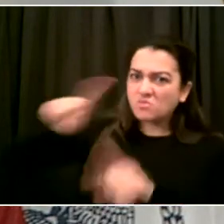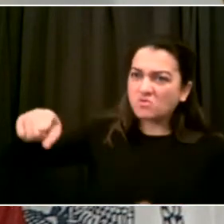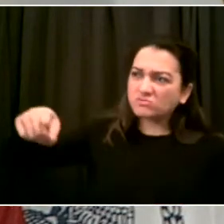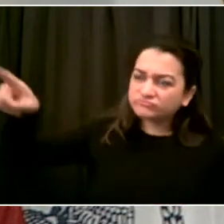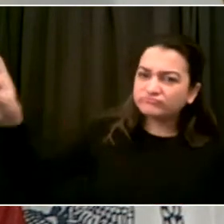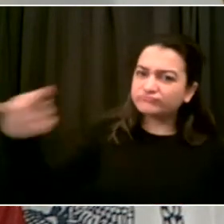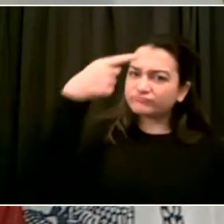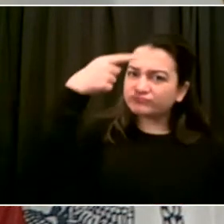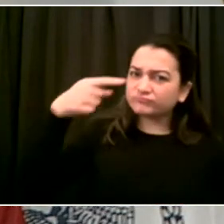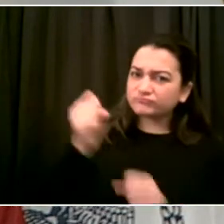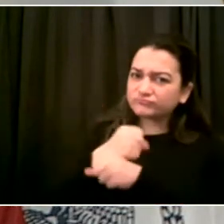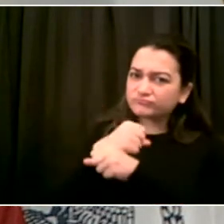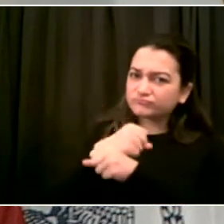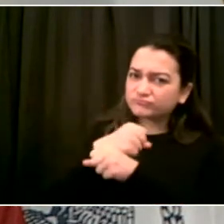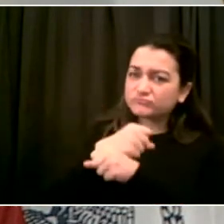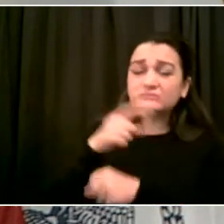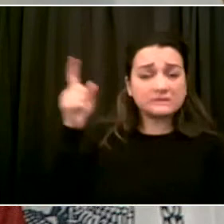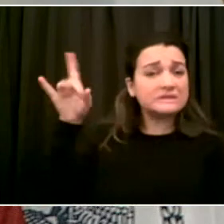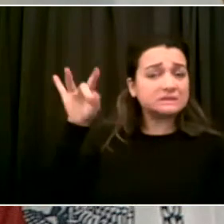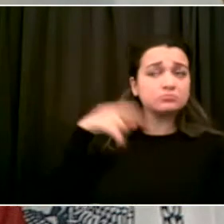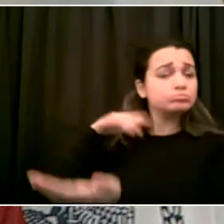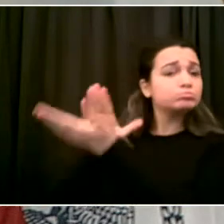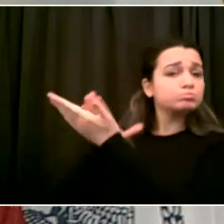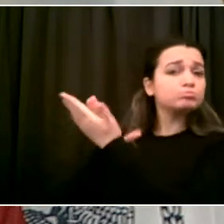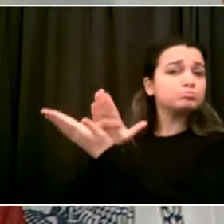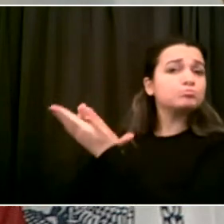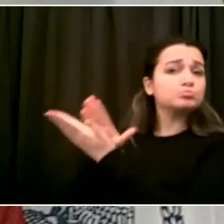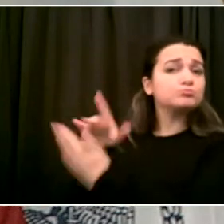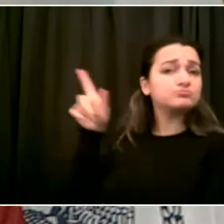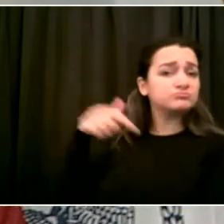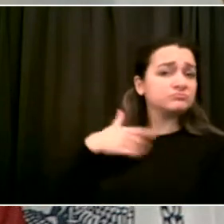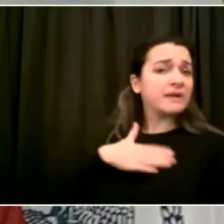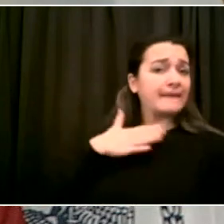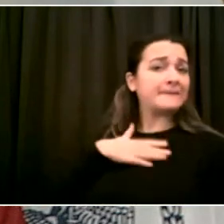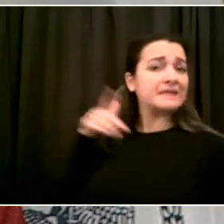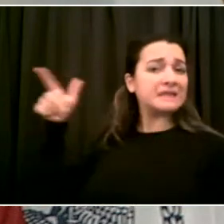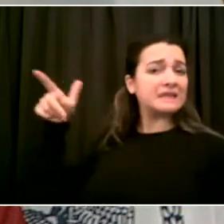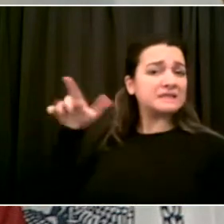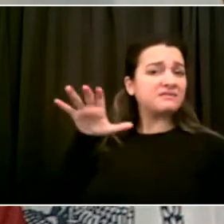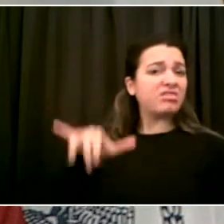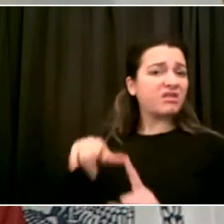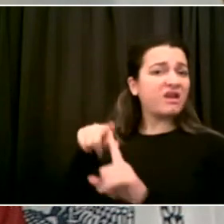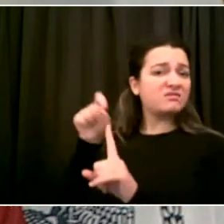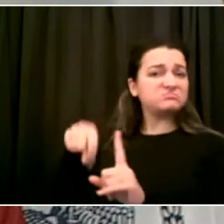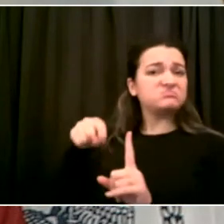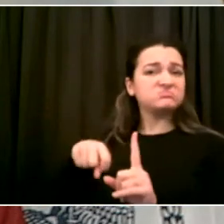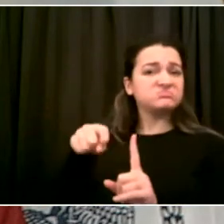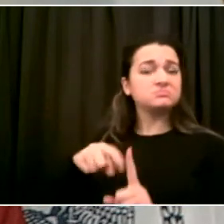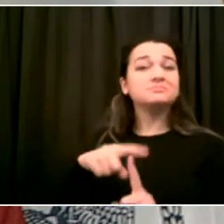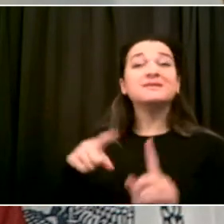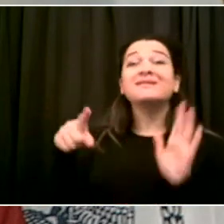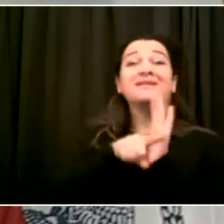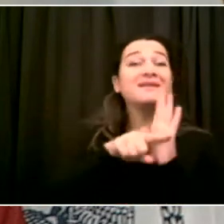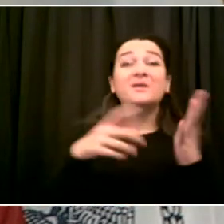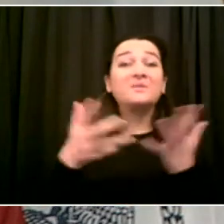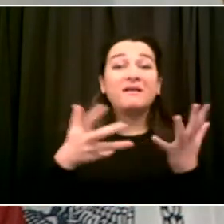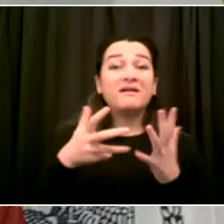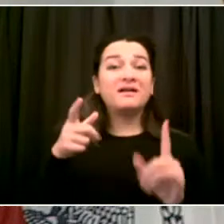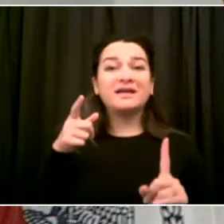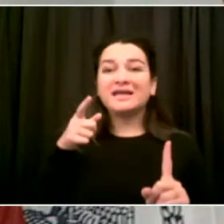PRPRCEOSS SO E TH VACCINE ALWAYS SHOWED UP IN DECEMBER. THAT'S A BIG DEAL, BUT WHAT DIDNDN 'THAPPEN THROUGHOUT THE WHOLE CRISIS